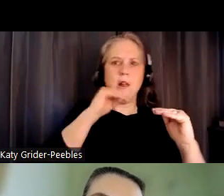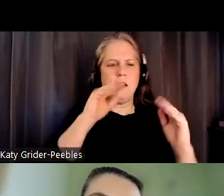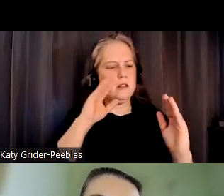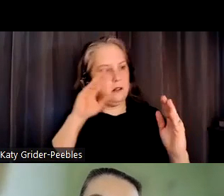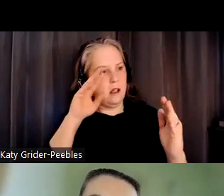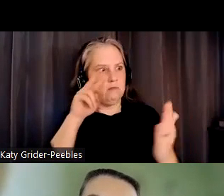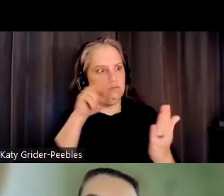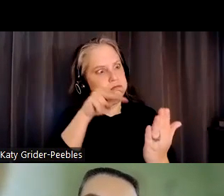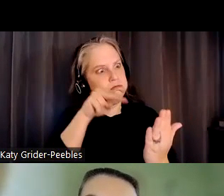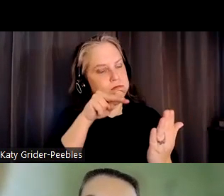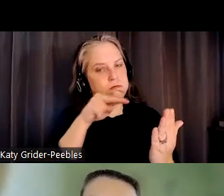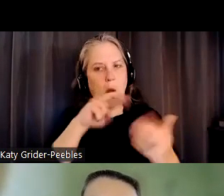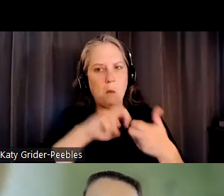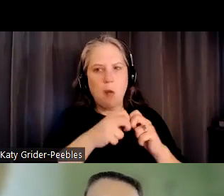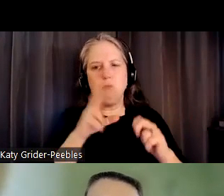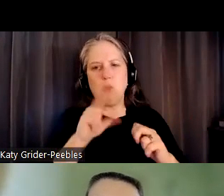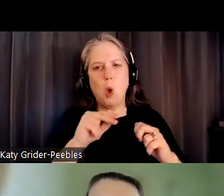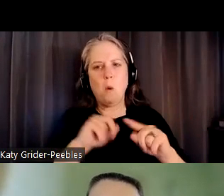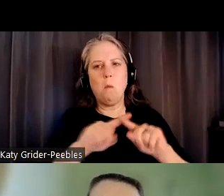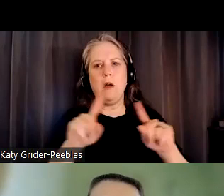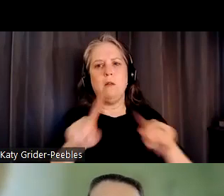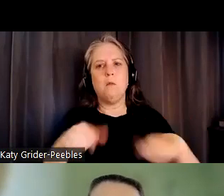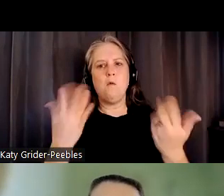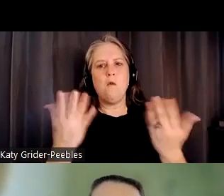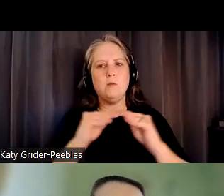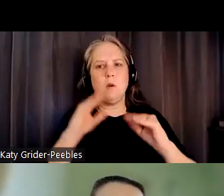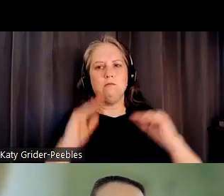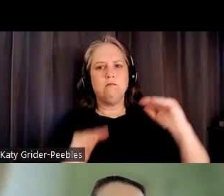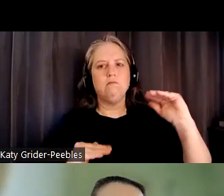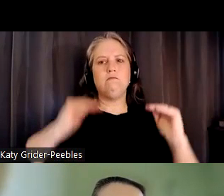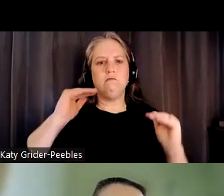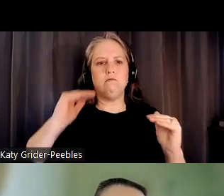It improves the foundation for a vibrant, healthy community.